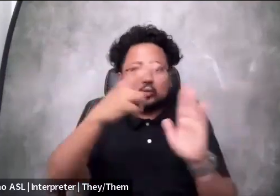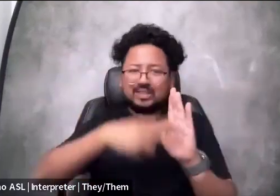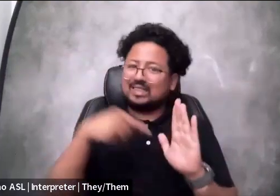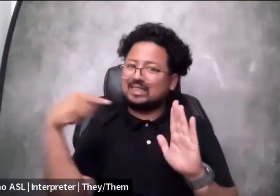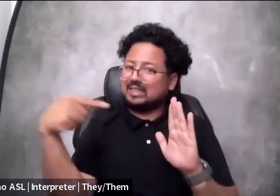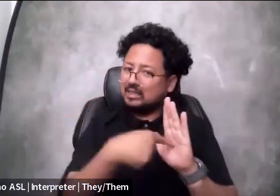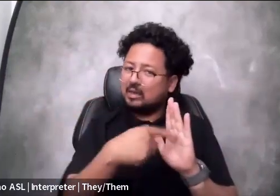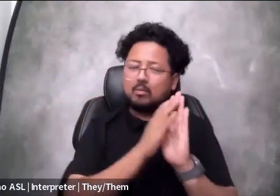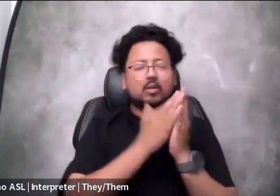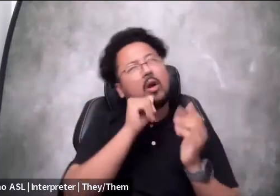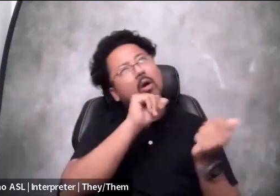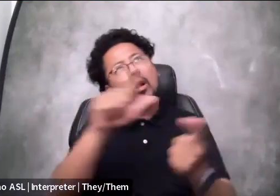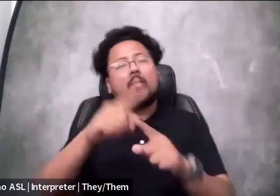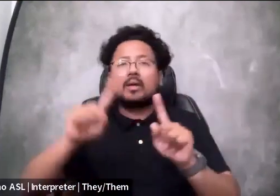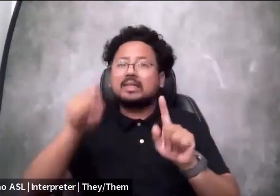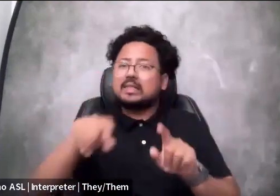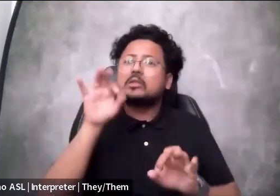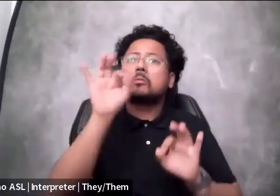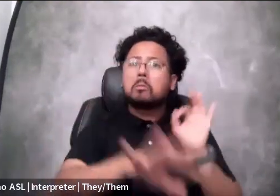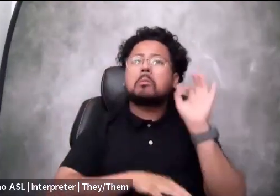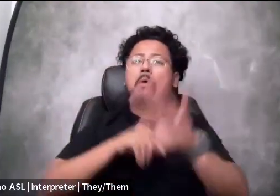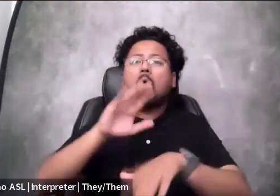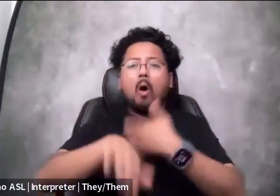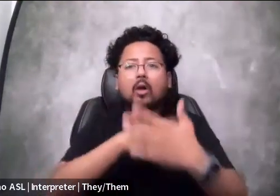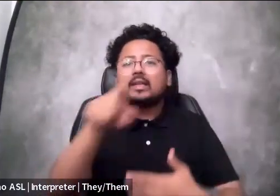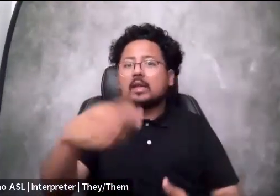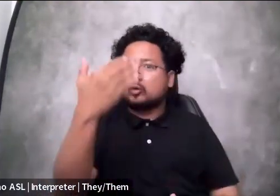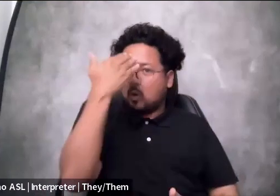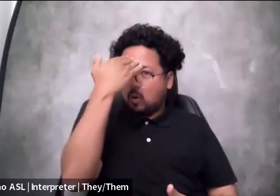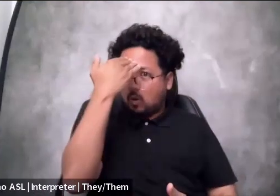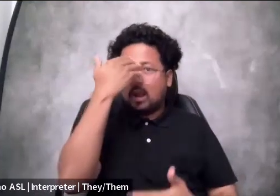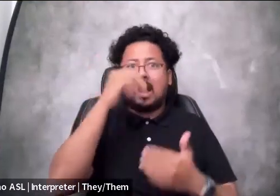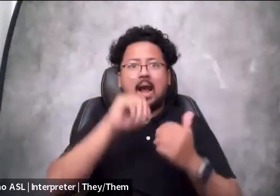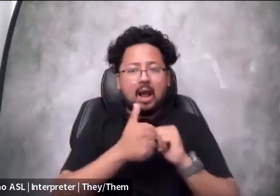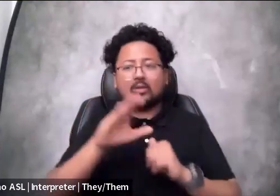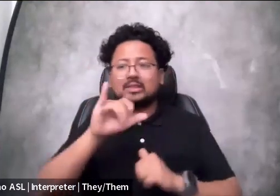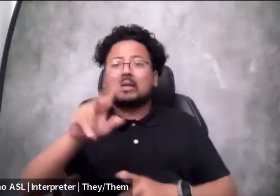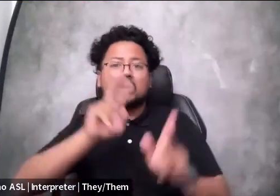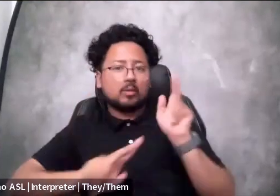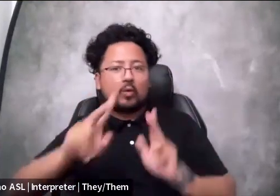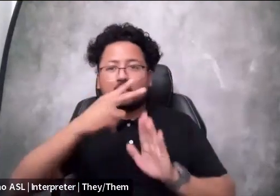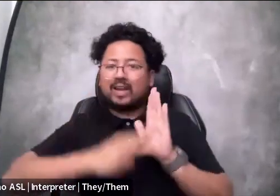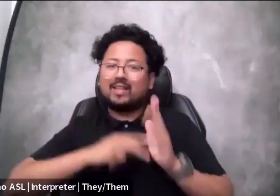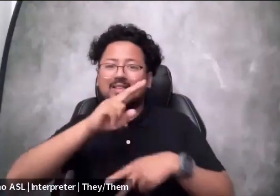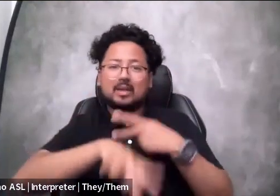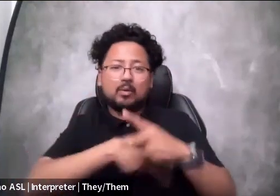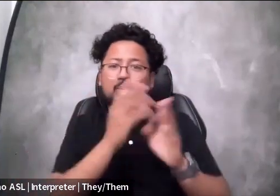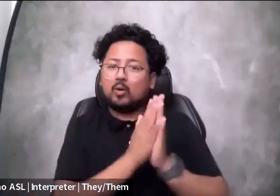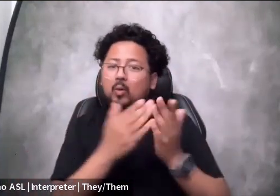Not everyone but needs to be in the larger picture. It needs to be cis people reading books with trans people in it so that when